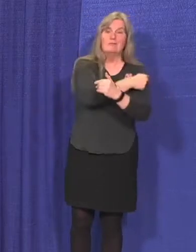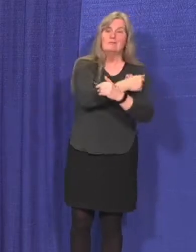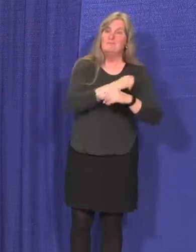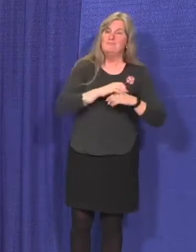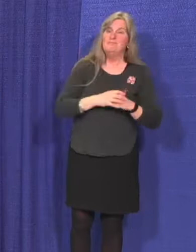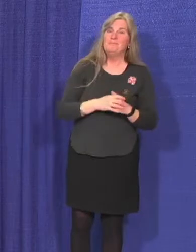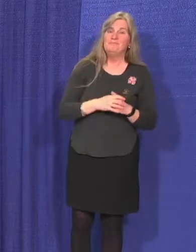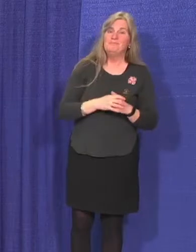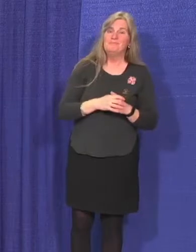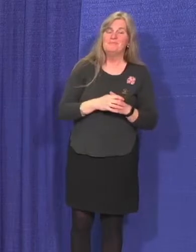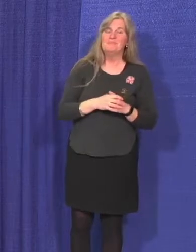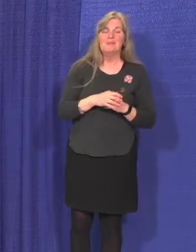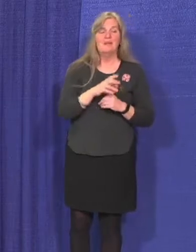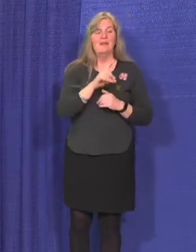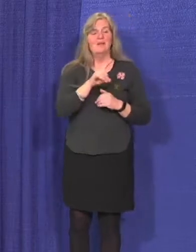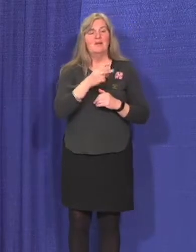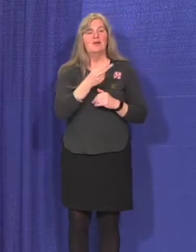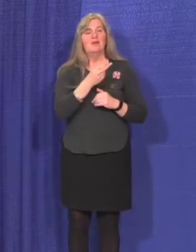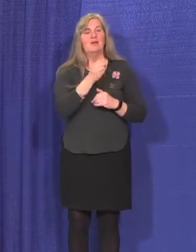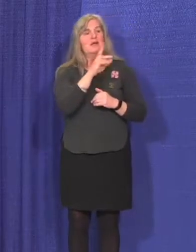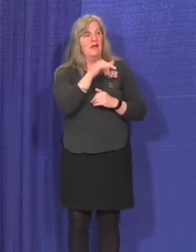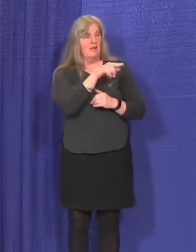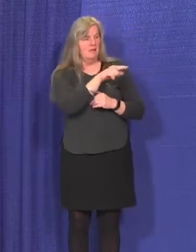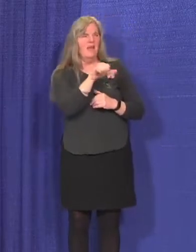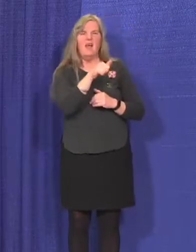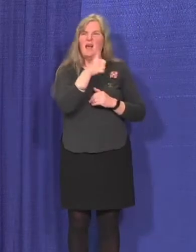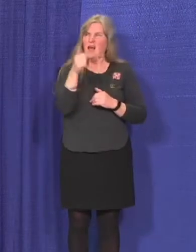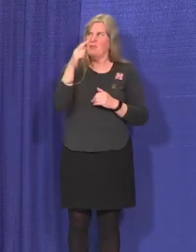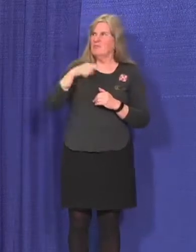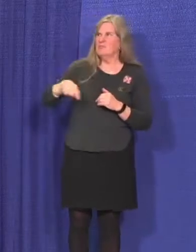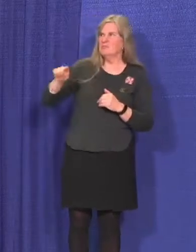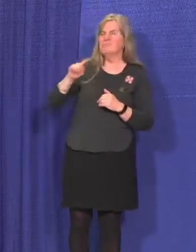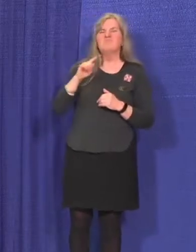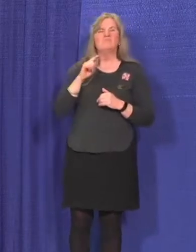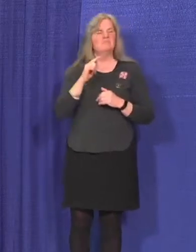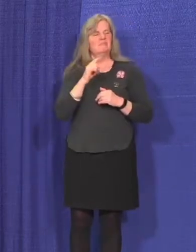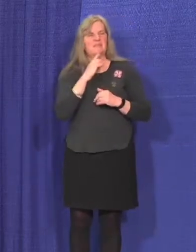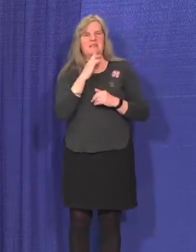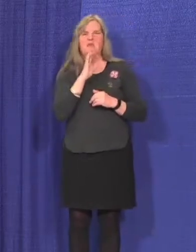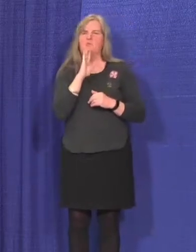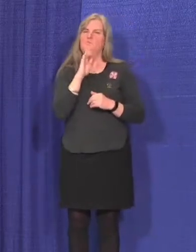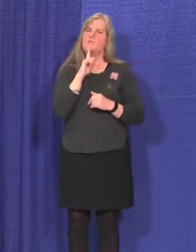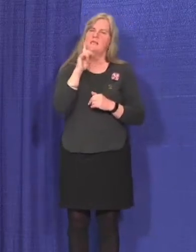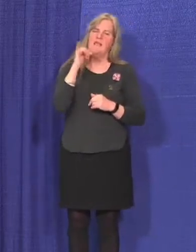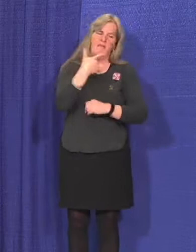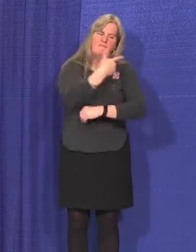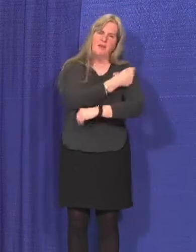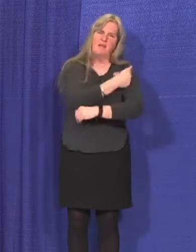season approaches we are looking at the possibility of increasing gathering sizes.